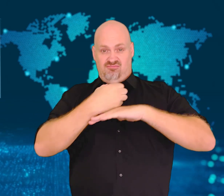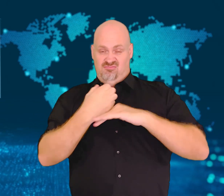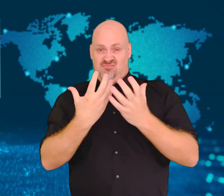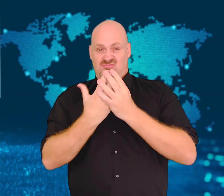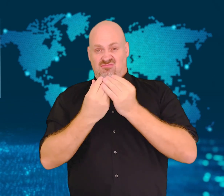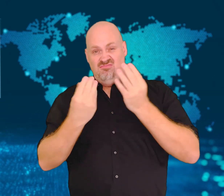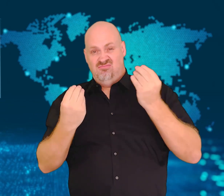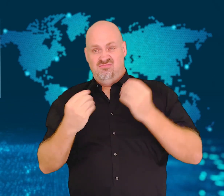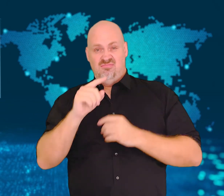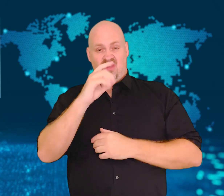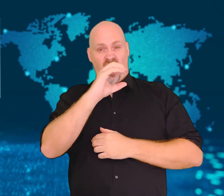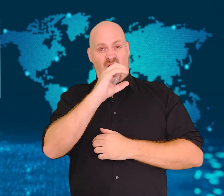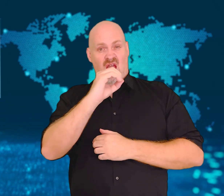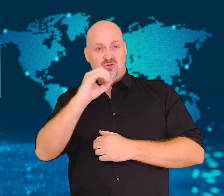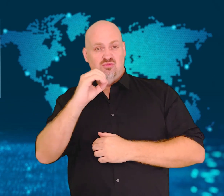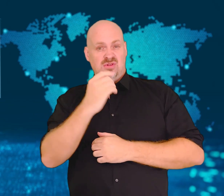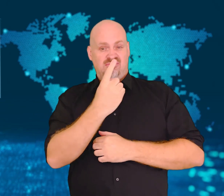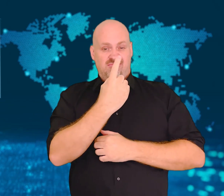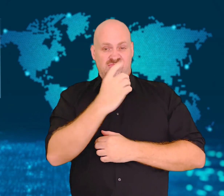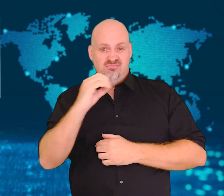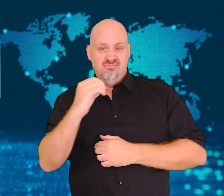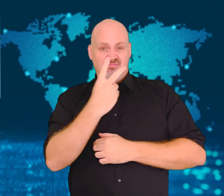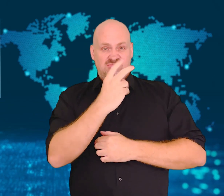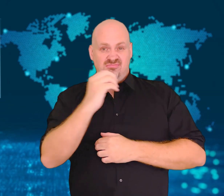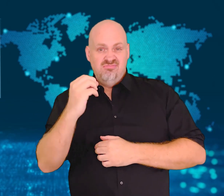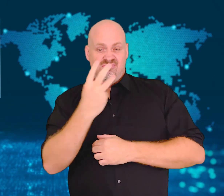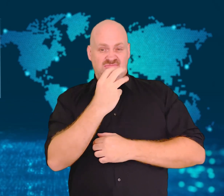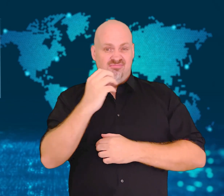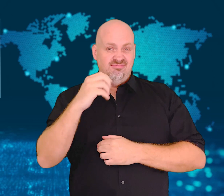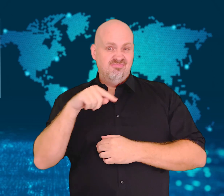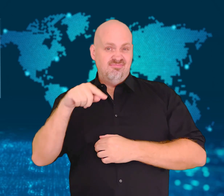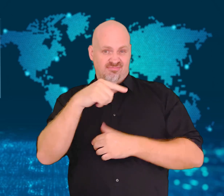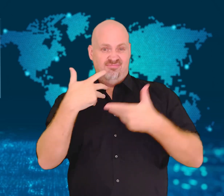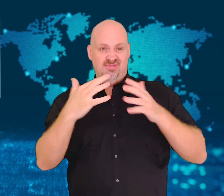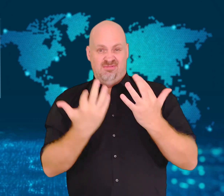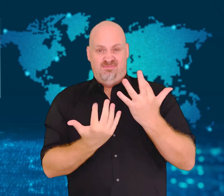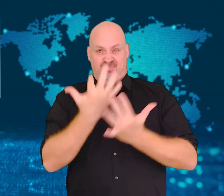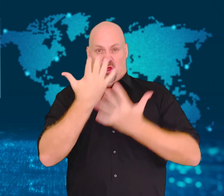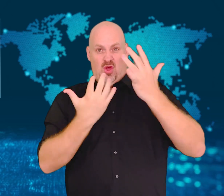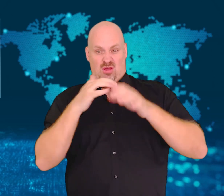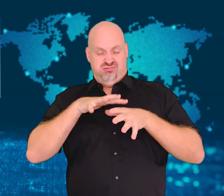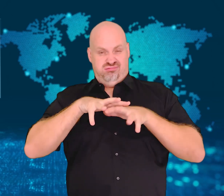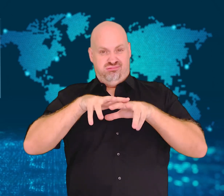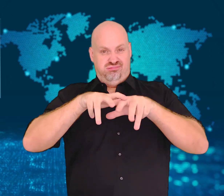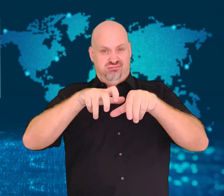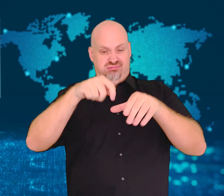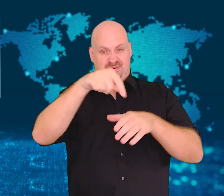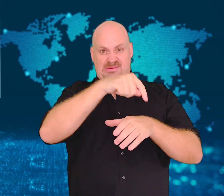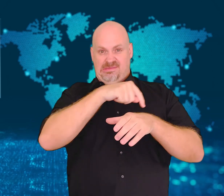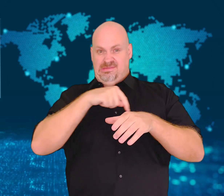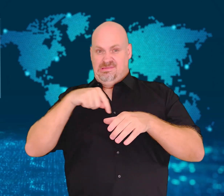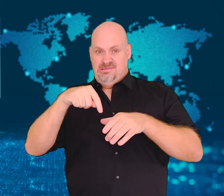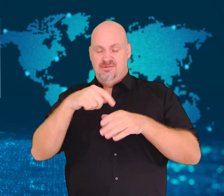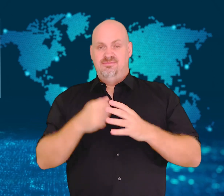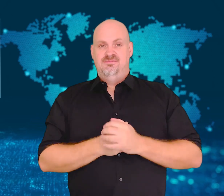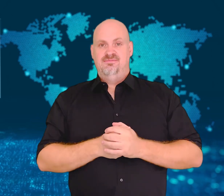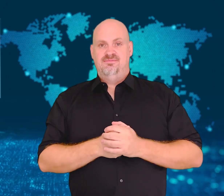Authorities have now closed the areas surrounding the towering heads.